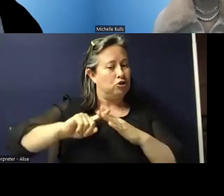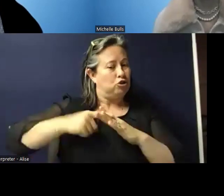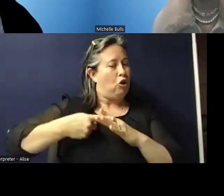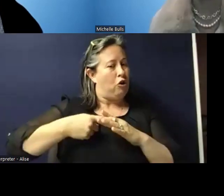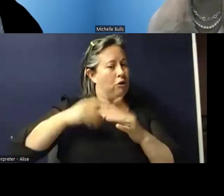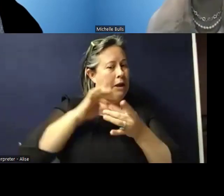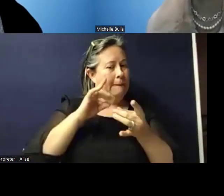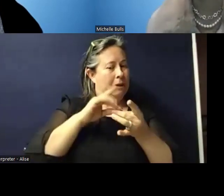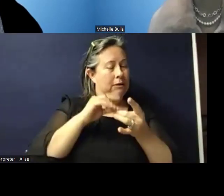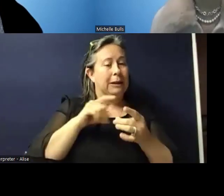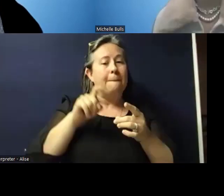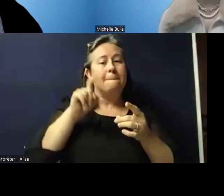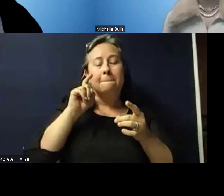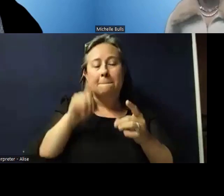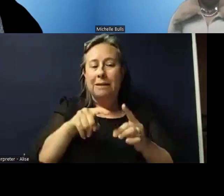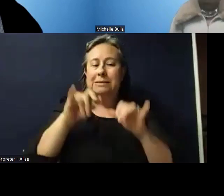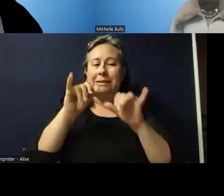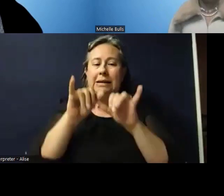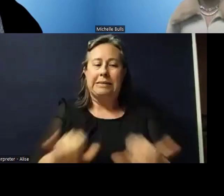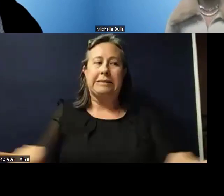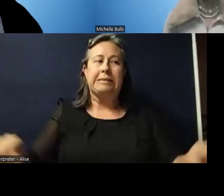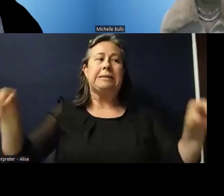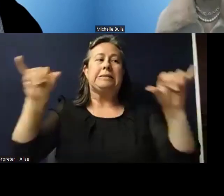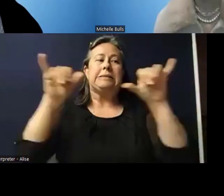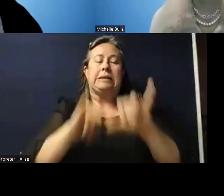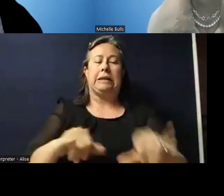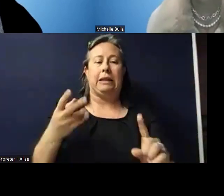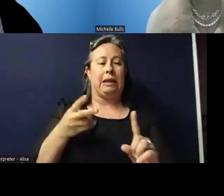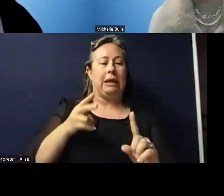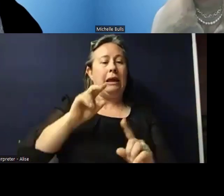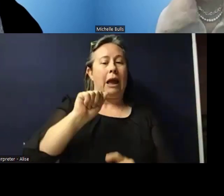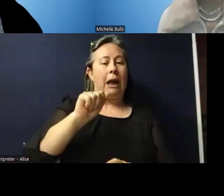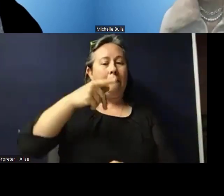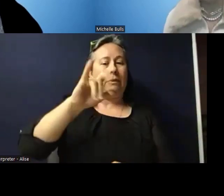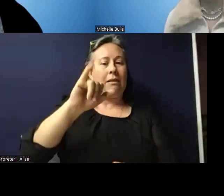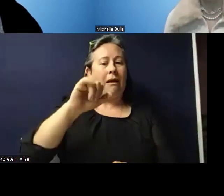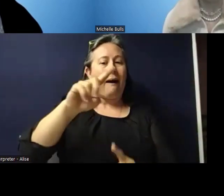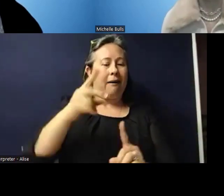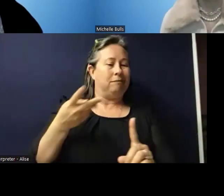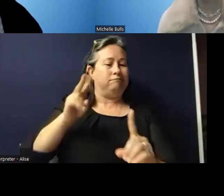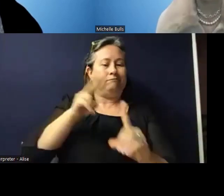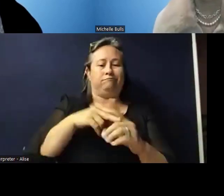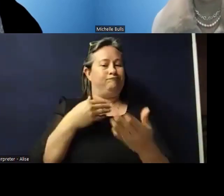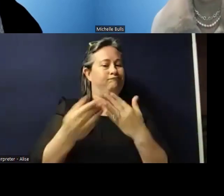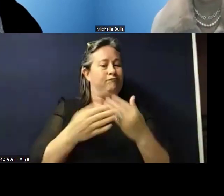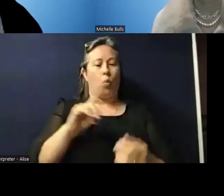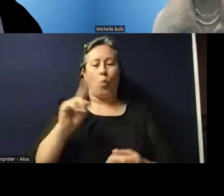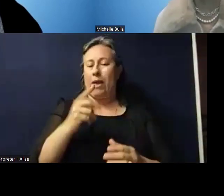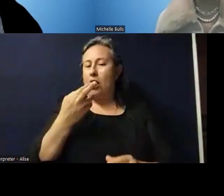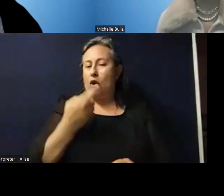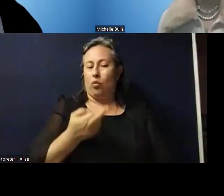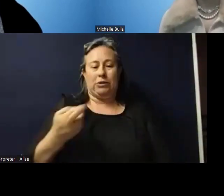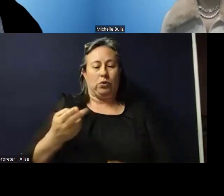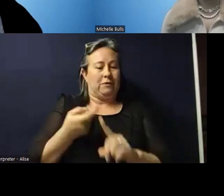consistently applied regardless of source, right? So just you could potentially charge that